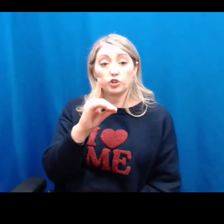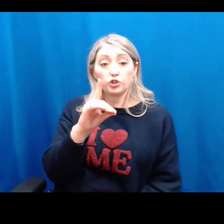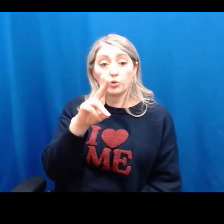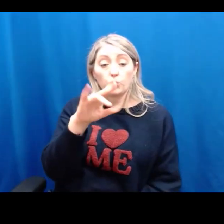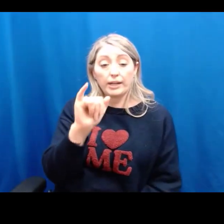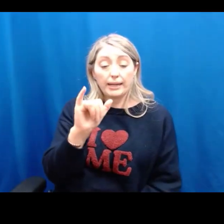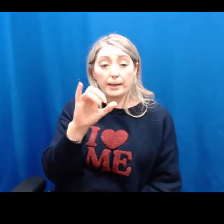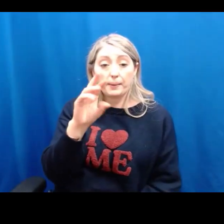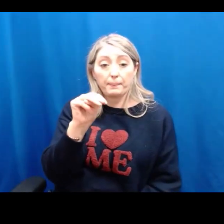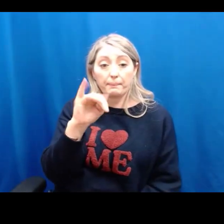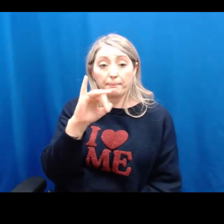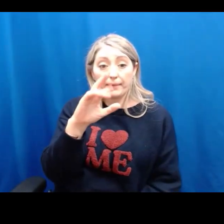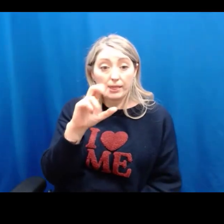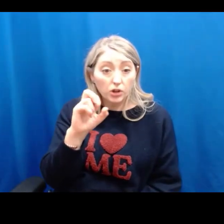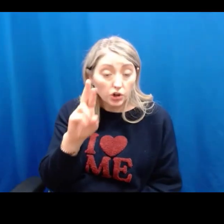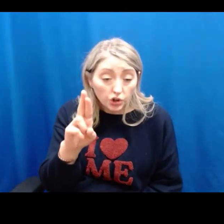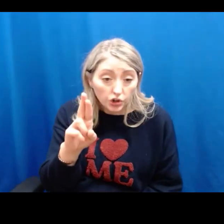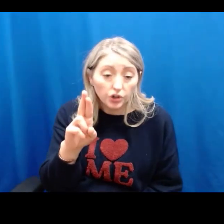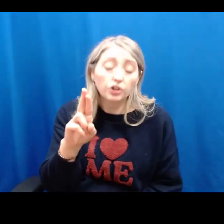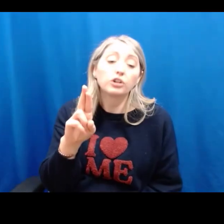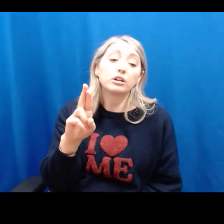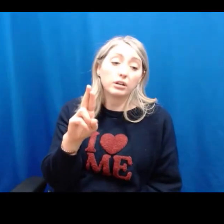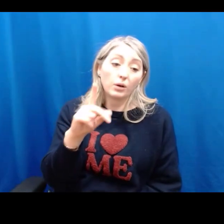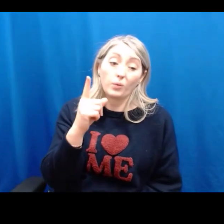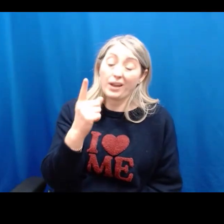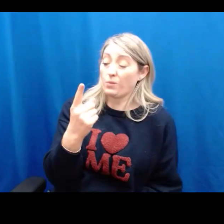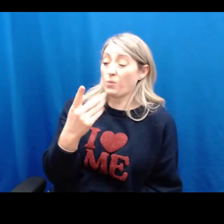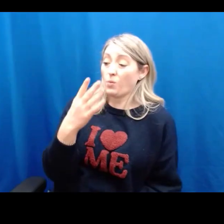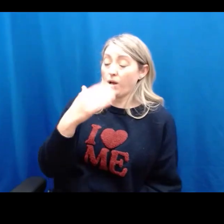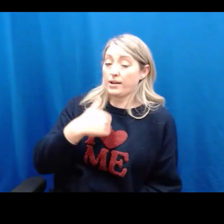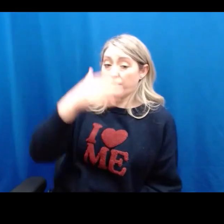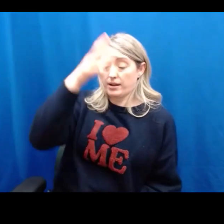adolescent male in our social skills group, and she said she